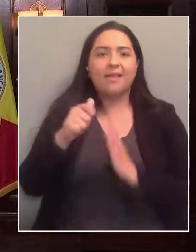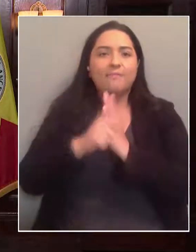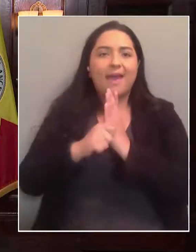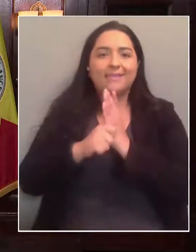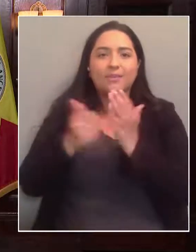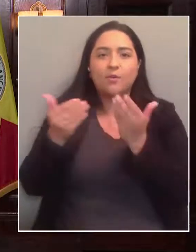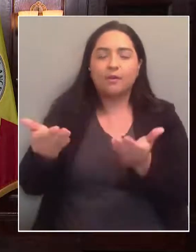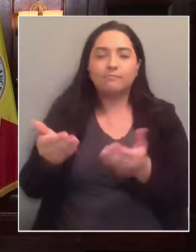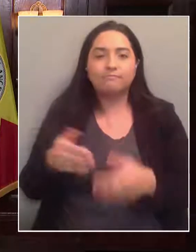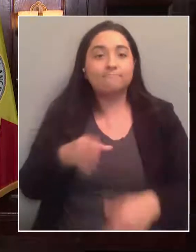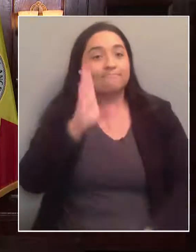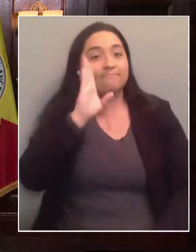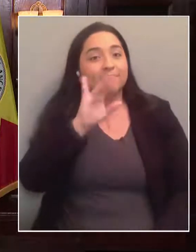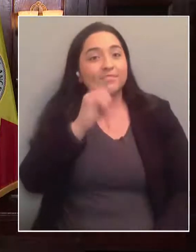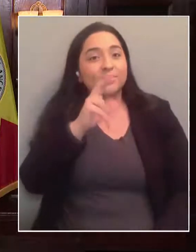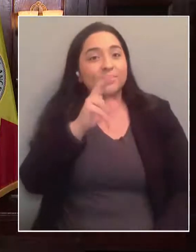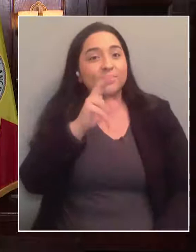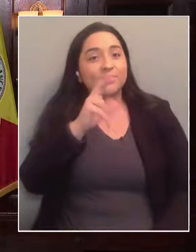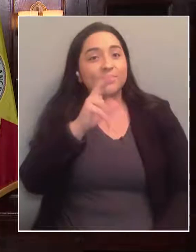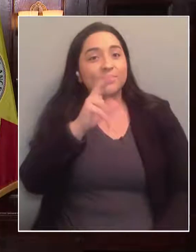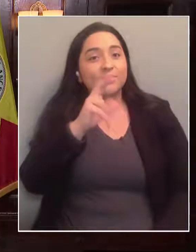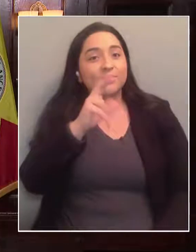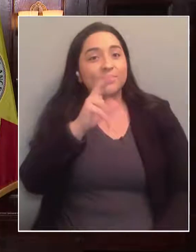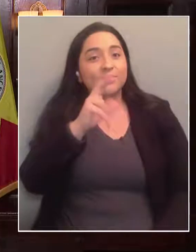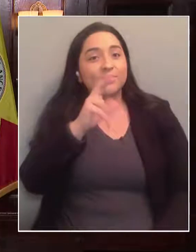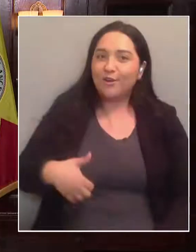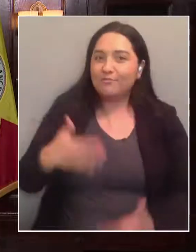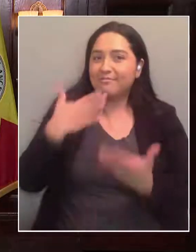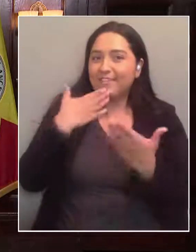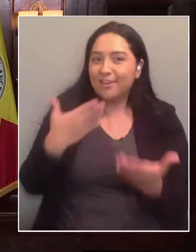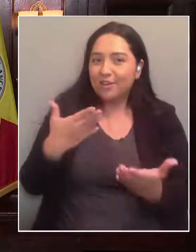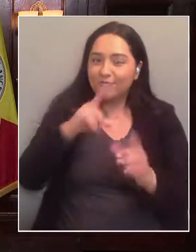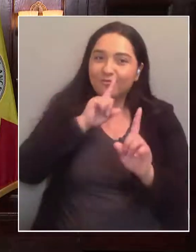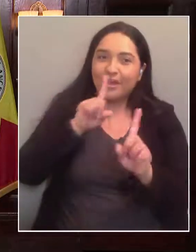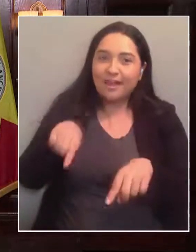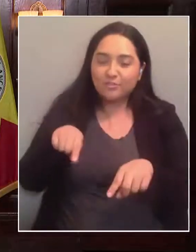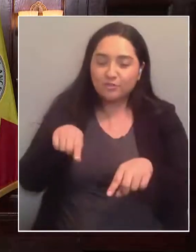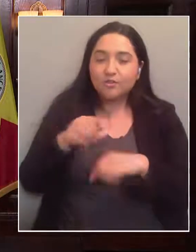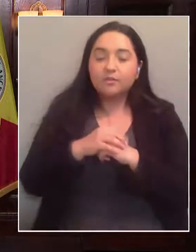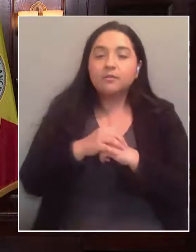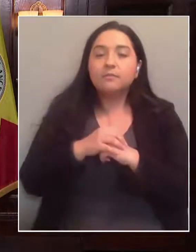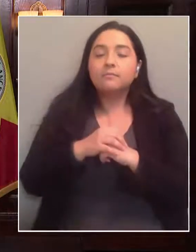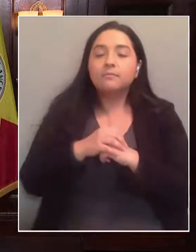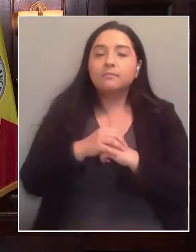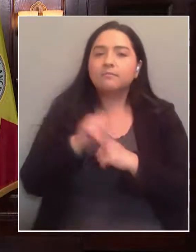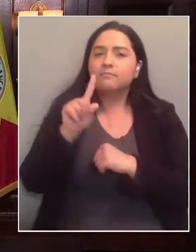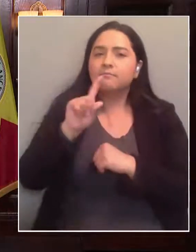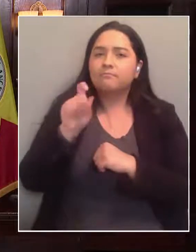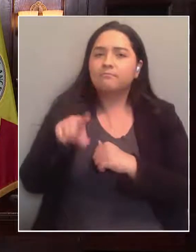Mayor Garcetti: HI JOHN. HI MAYOR, THANK YOU FOR TAKING MY CALL.